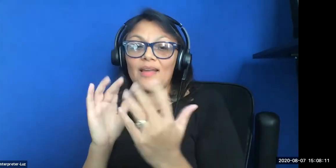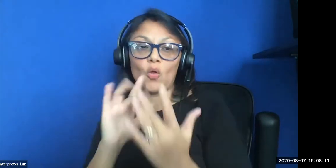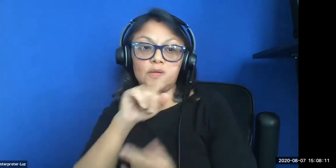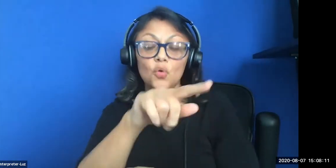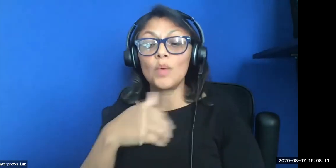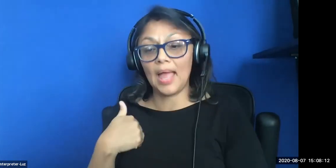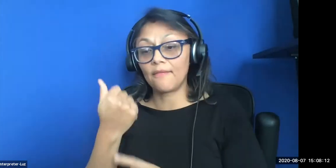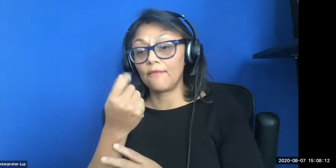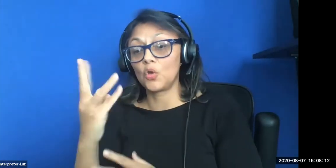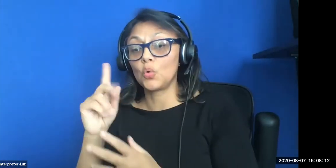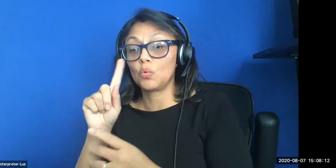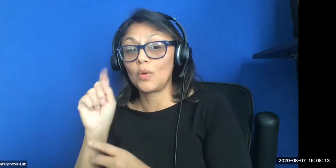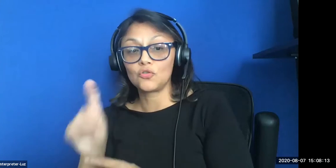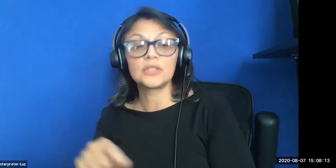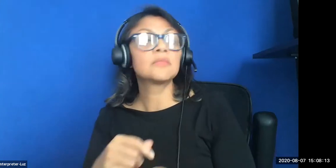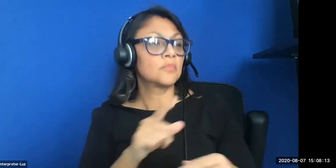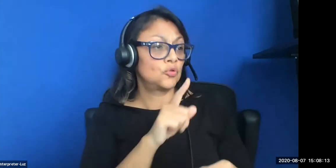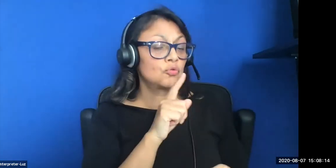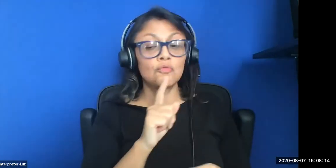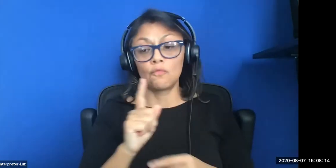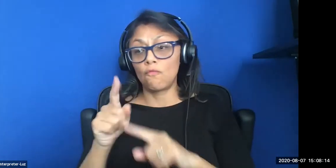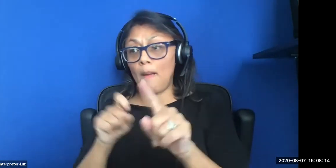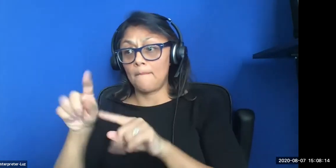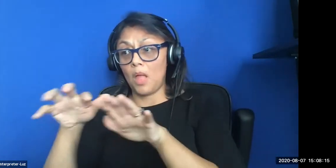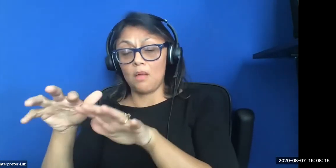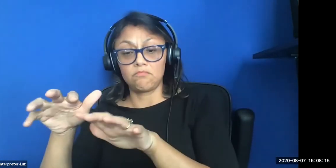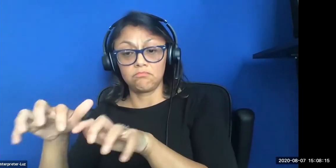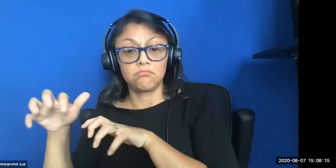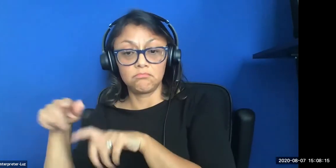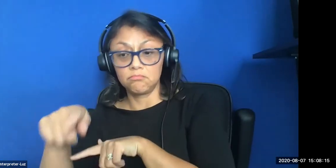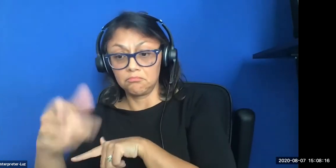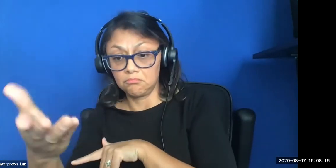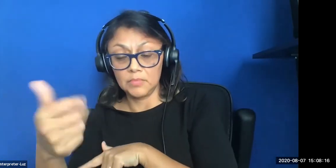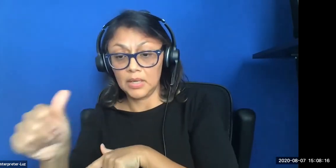Yeah. Susi Nitzel: For the audience, Aaron has a question. Go ahead and unmute yourself and ask your question.